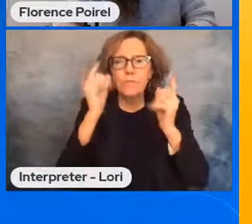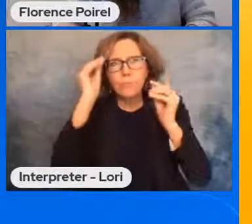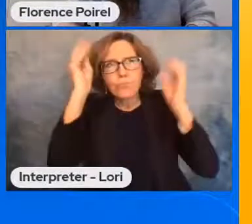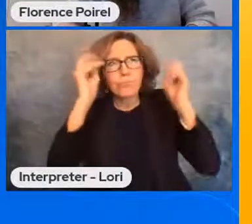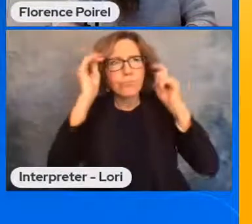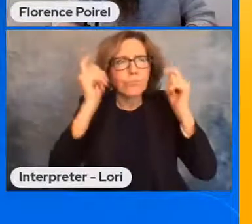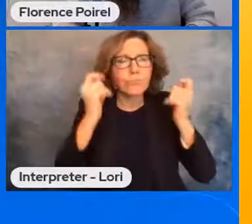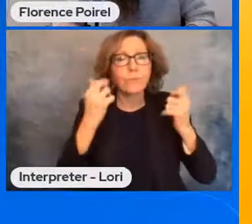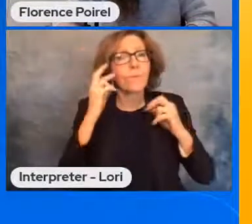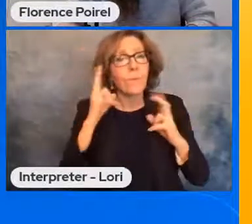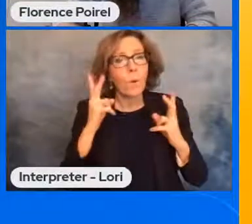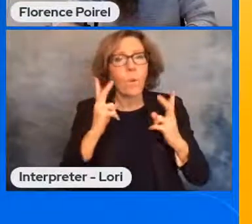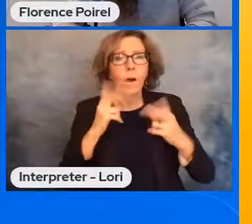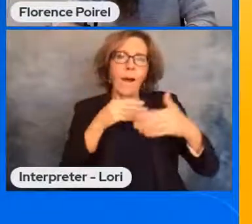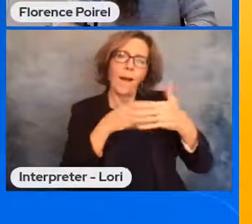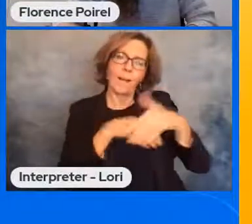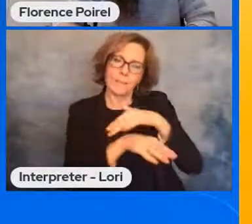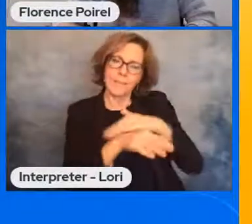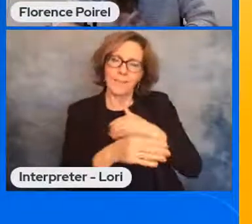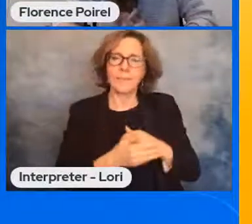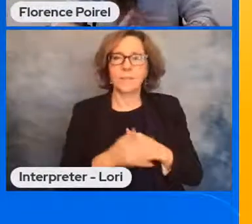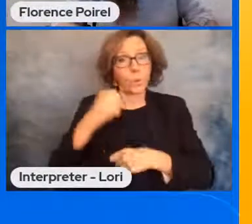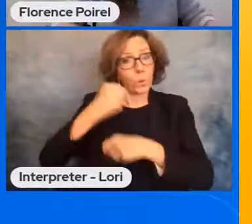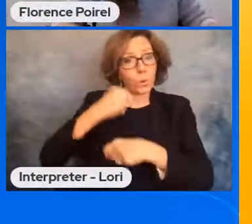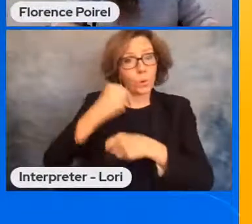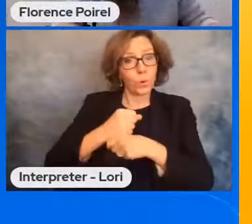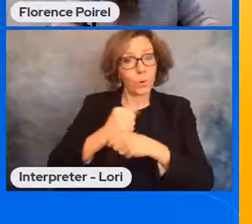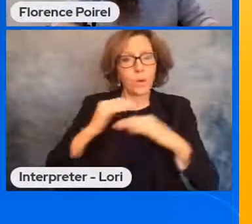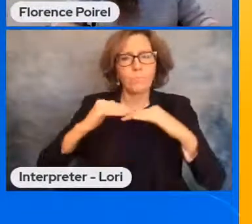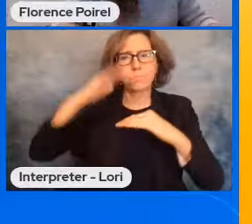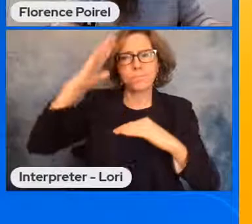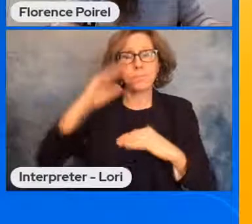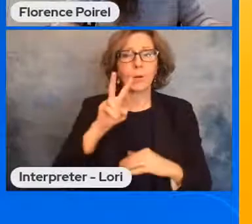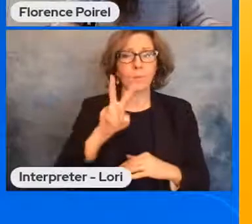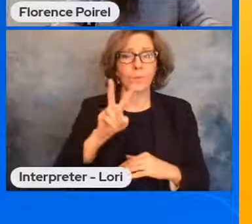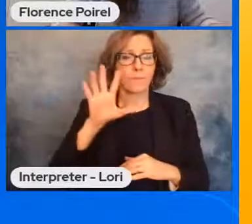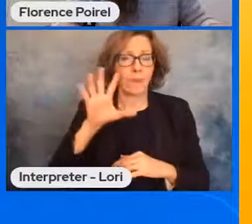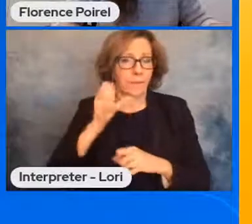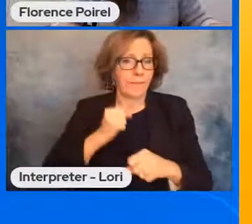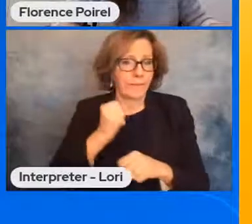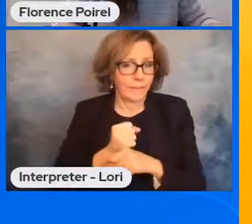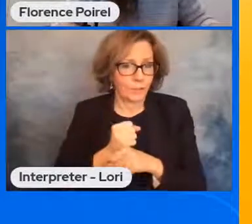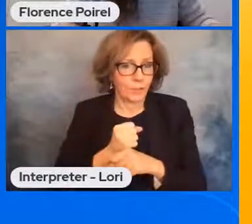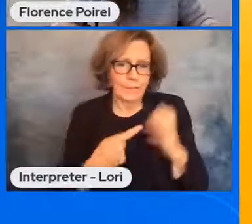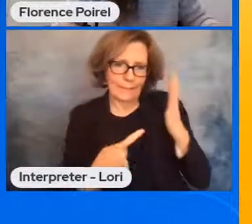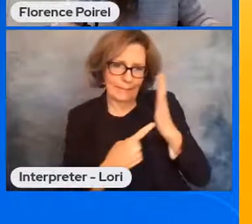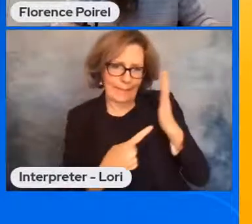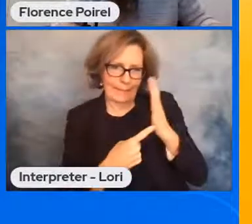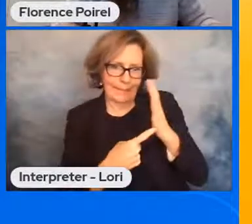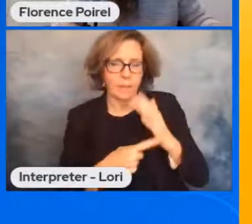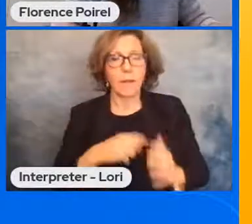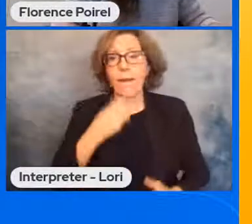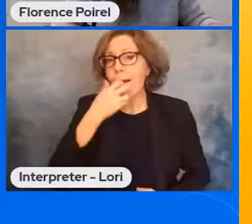He has more than 25 years' experience in tech, working at companies like Apple, Sony Ericsson, Disney,